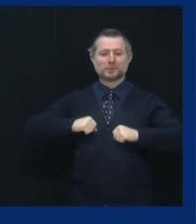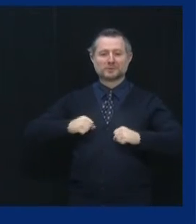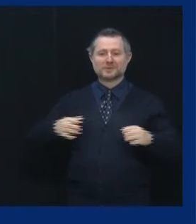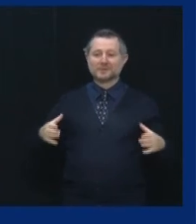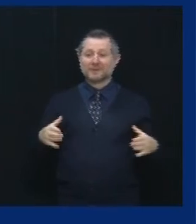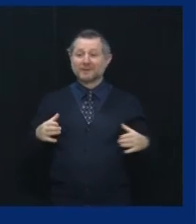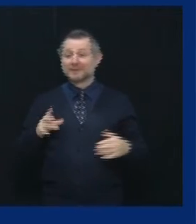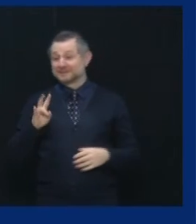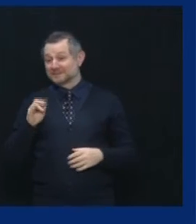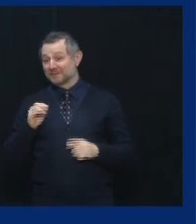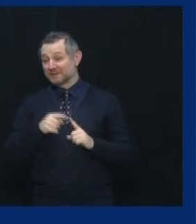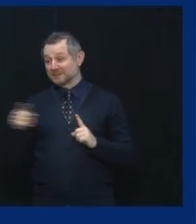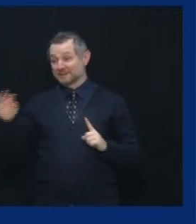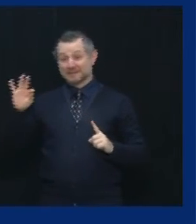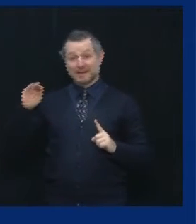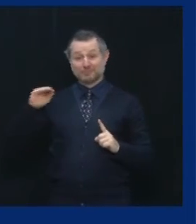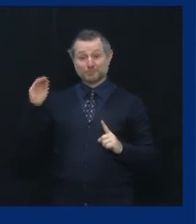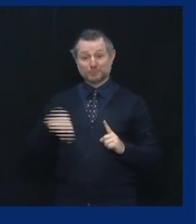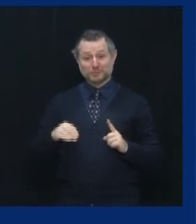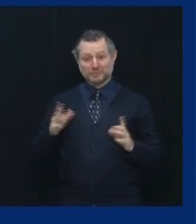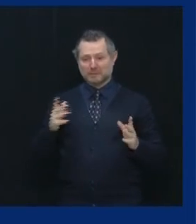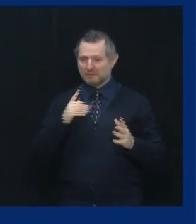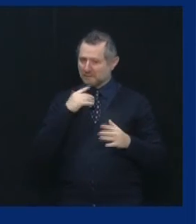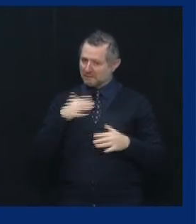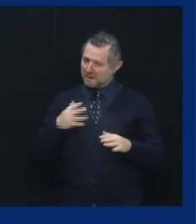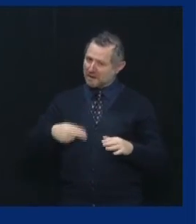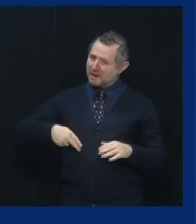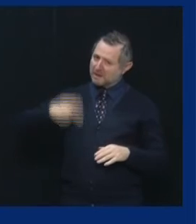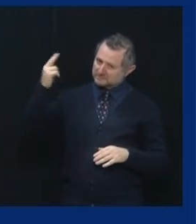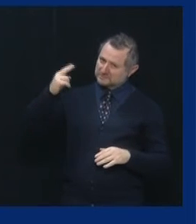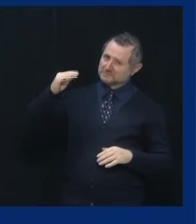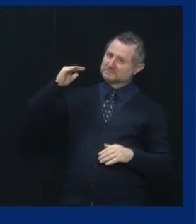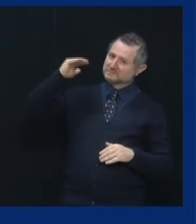HIT CRITICAL IMMUNITY, RIGHT?